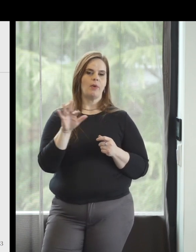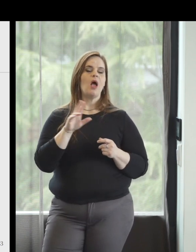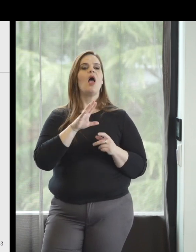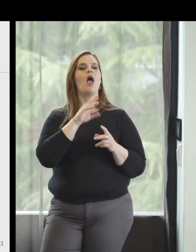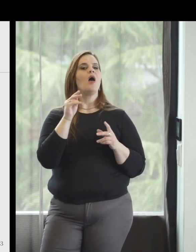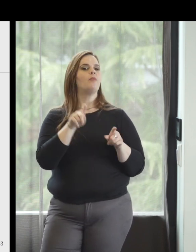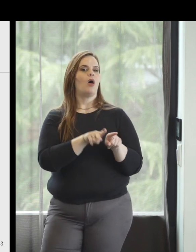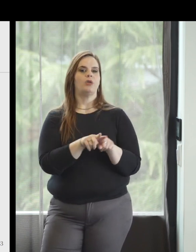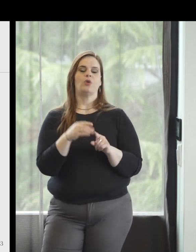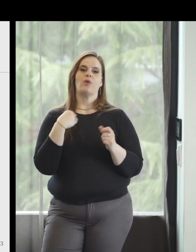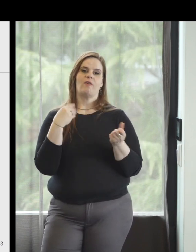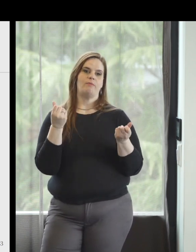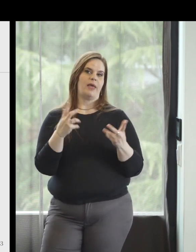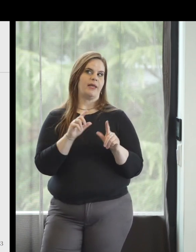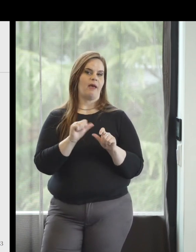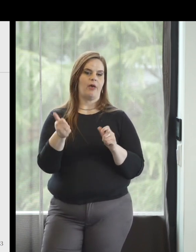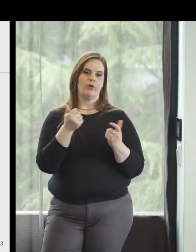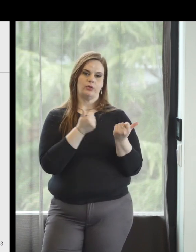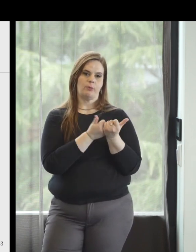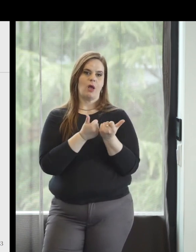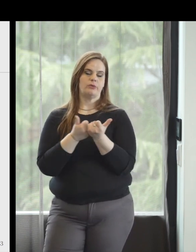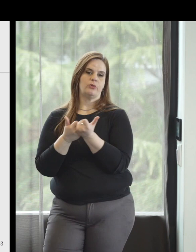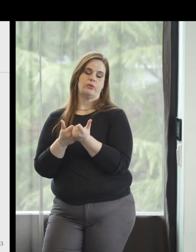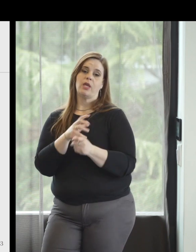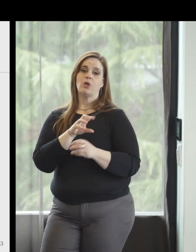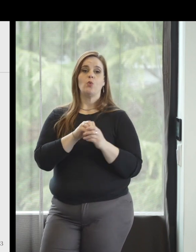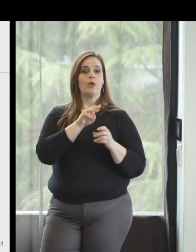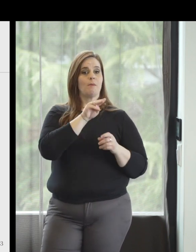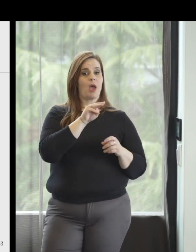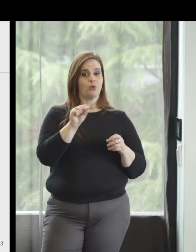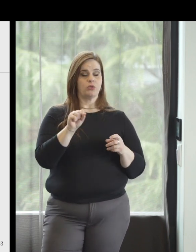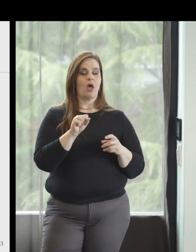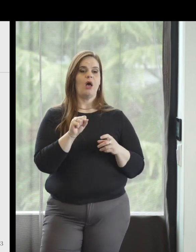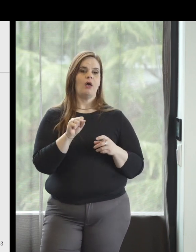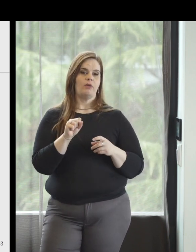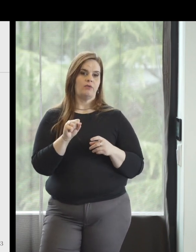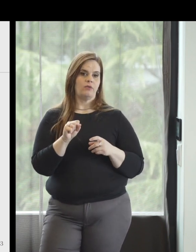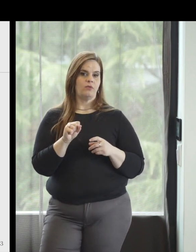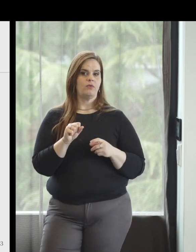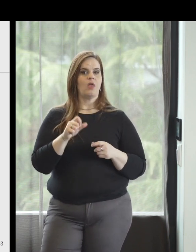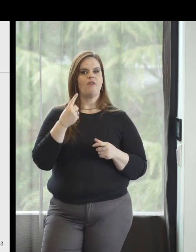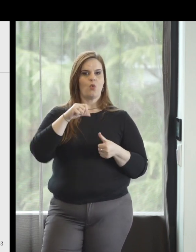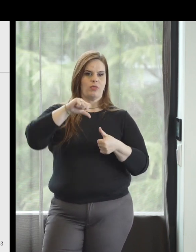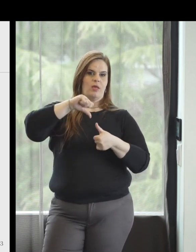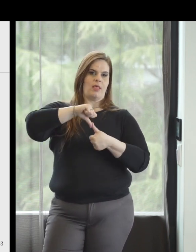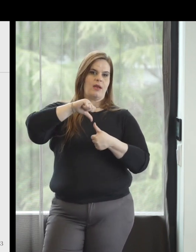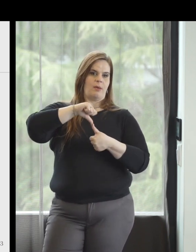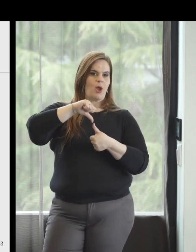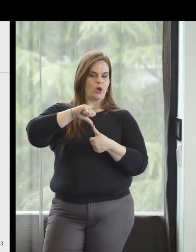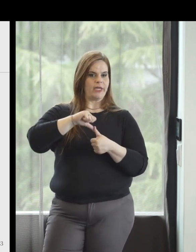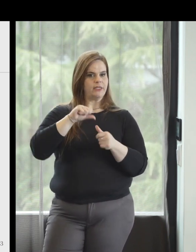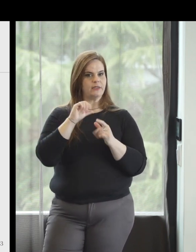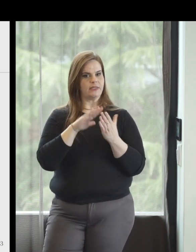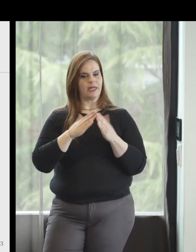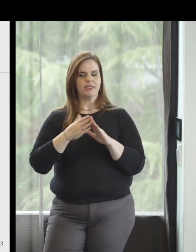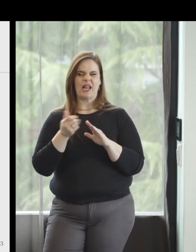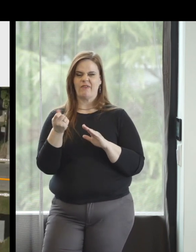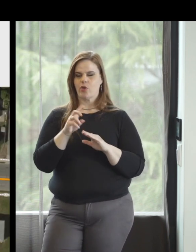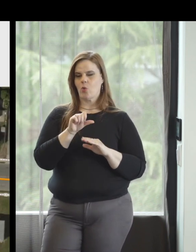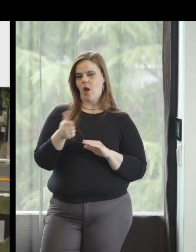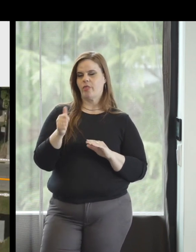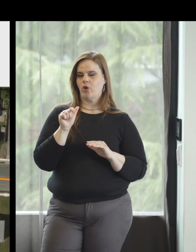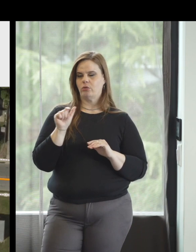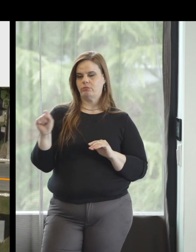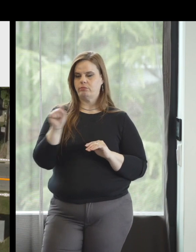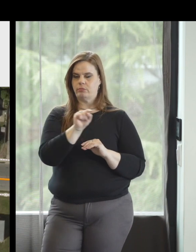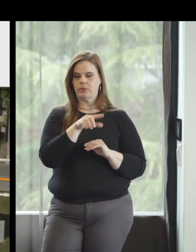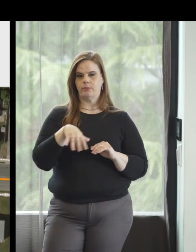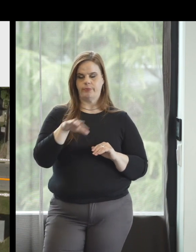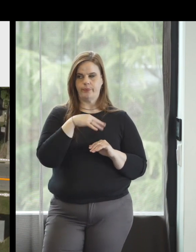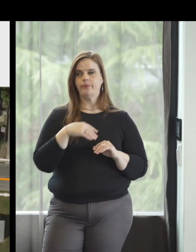number of other sponsors including microsoft for Latin American cities and a few other